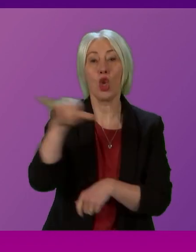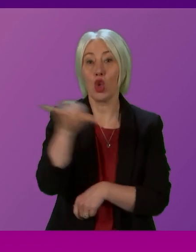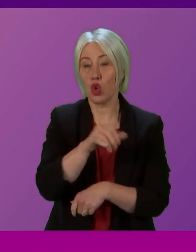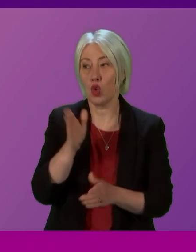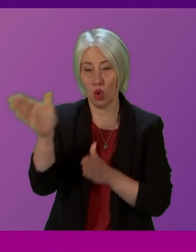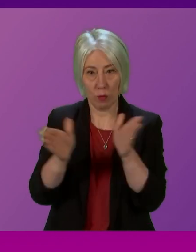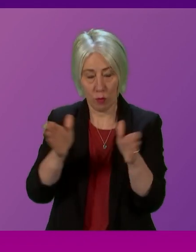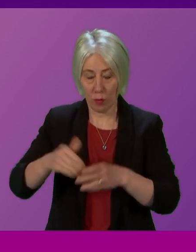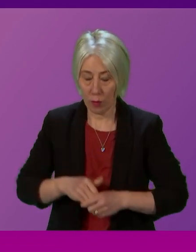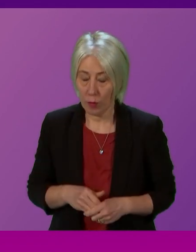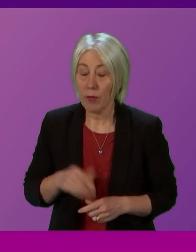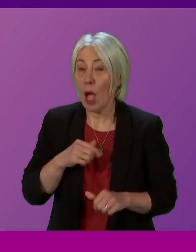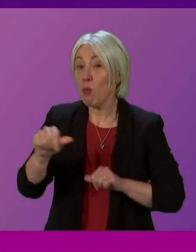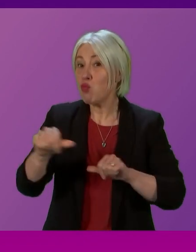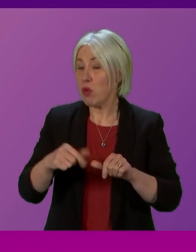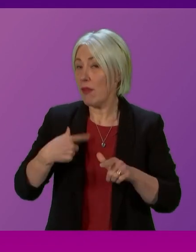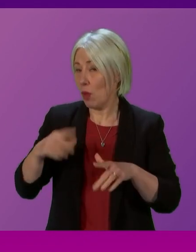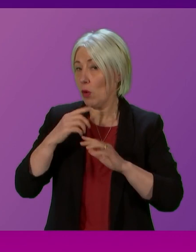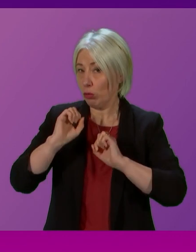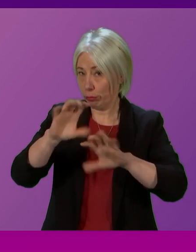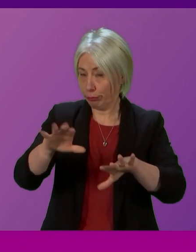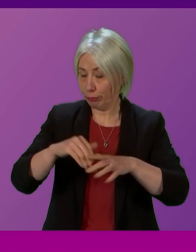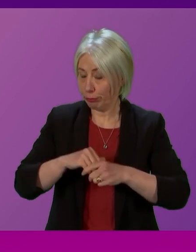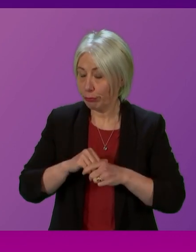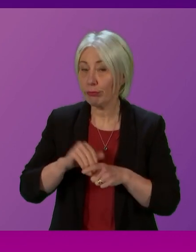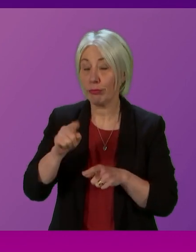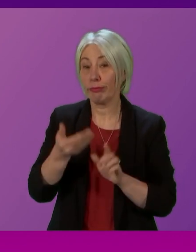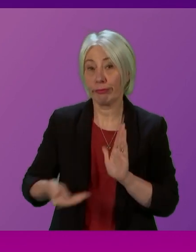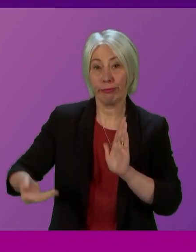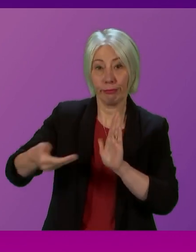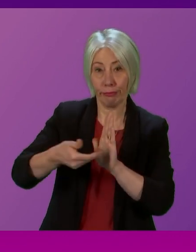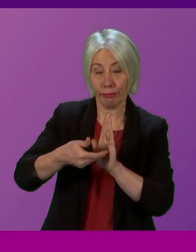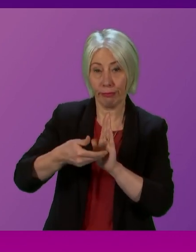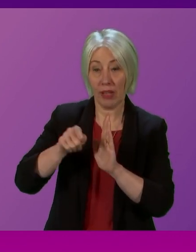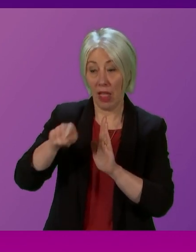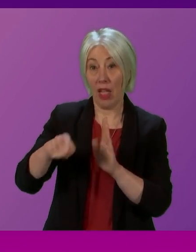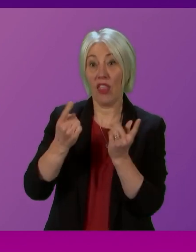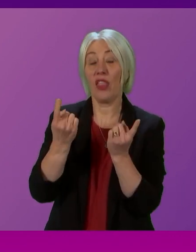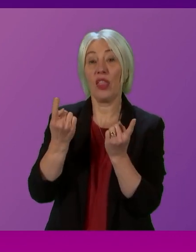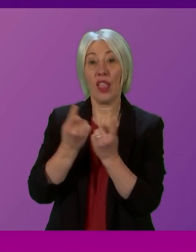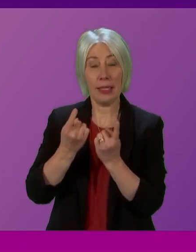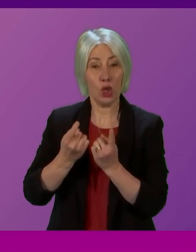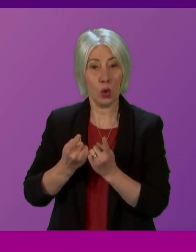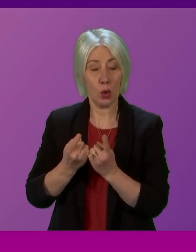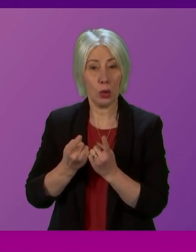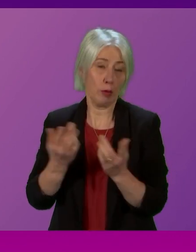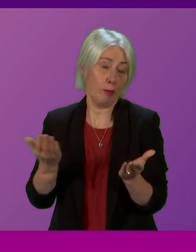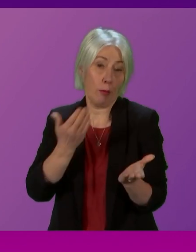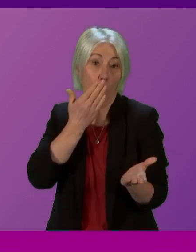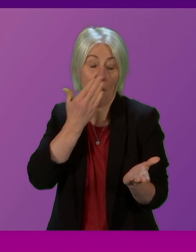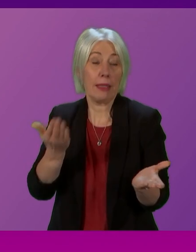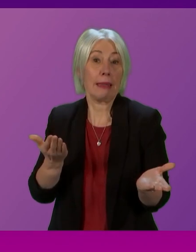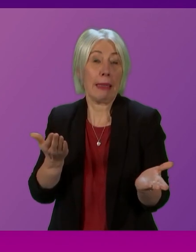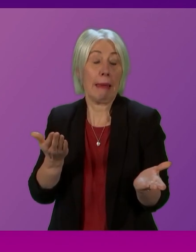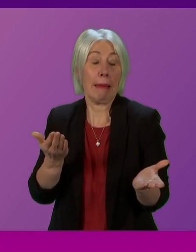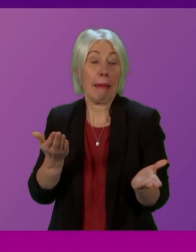I will say briefly that, in addition to that, these issues have obviously had great public